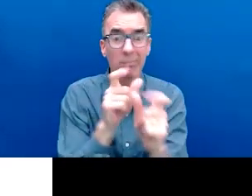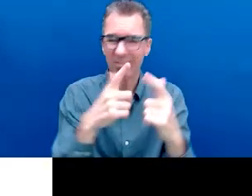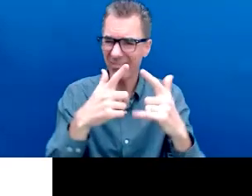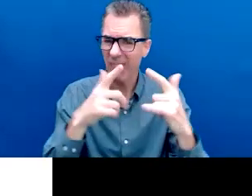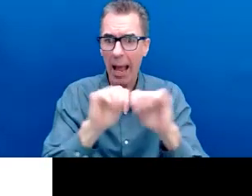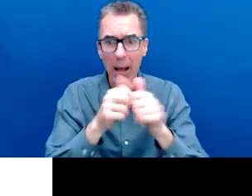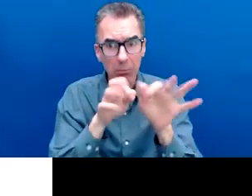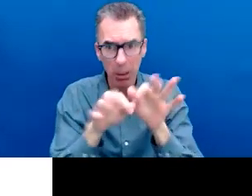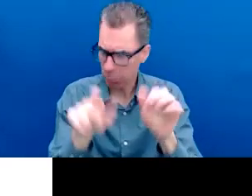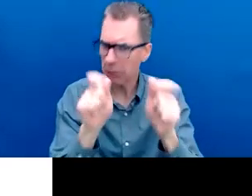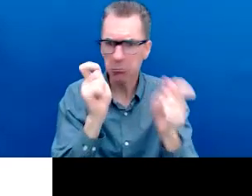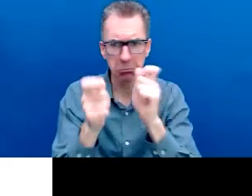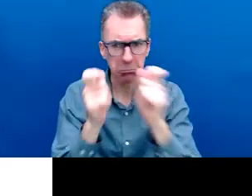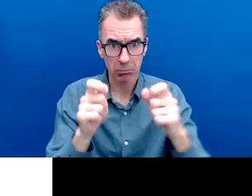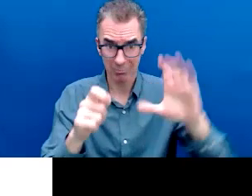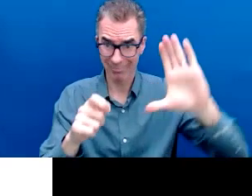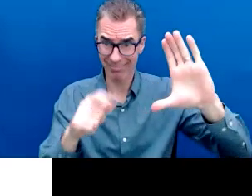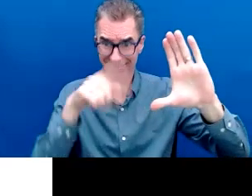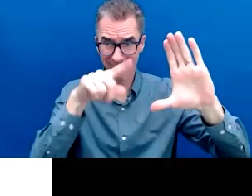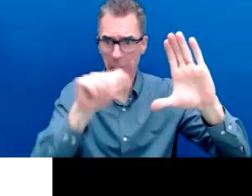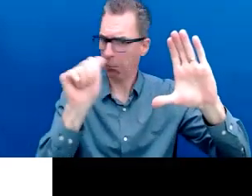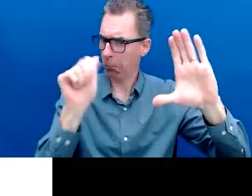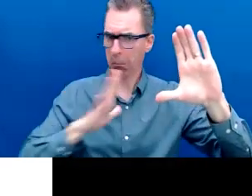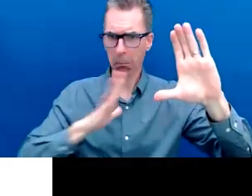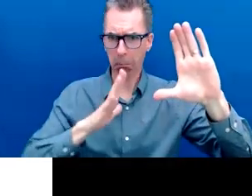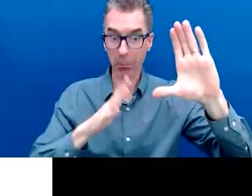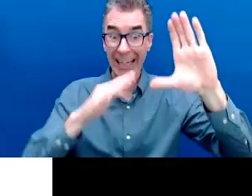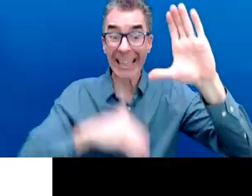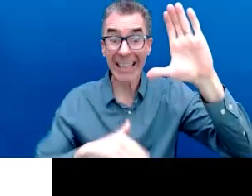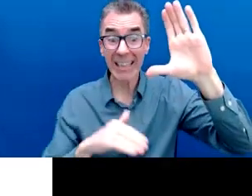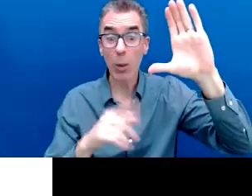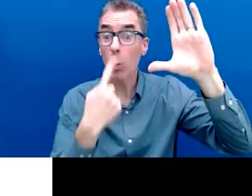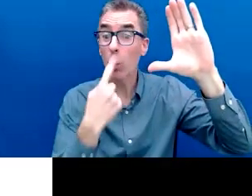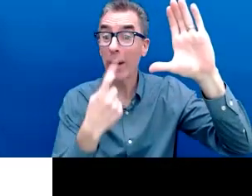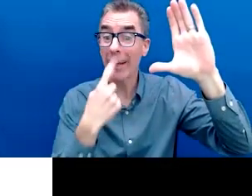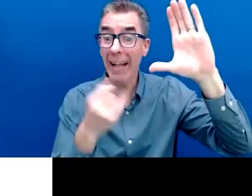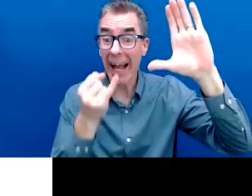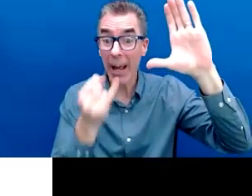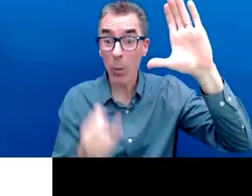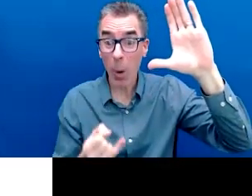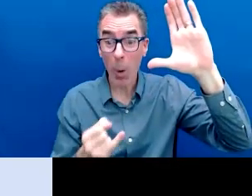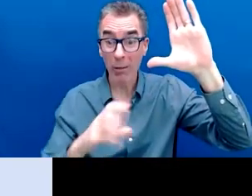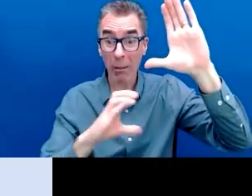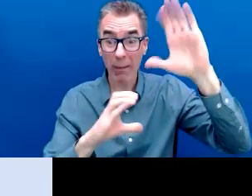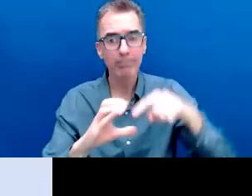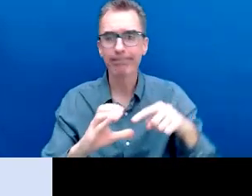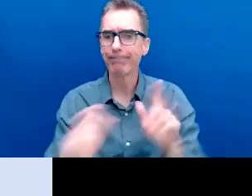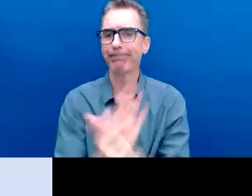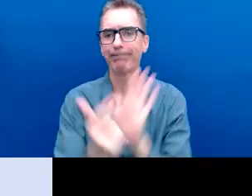It's just that the ND, you're not allowed to make edits to those. Okay.